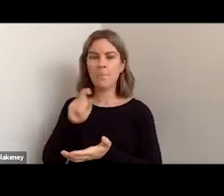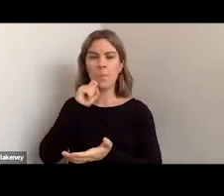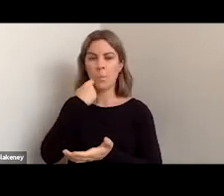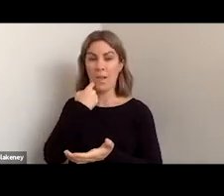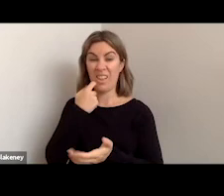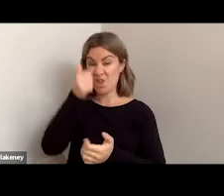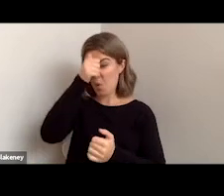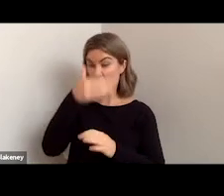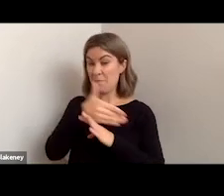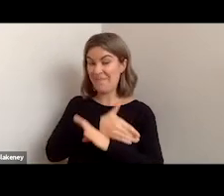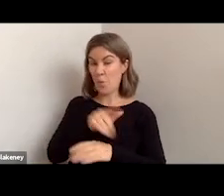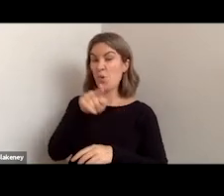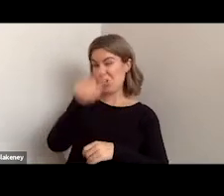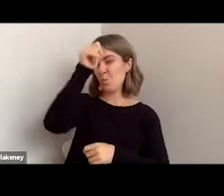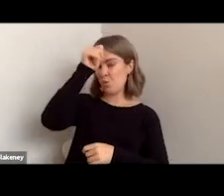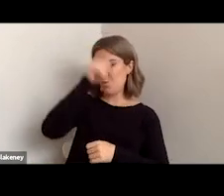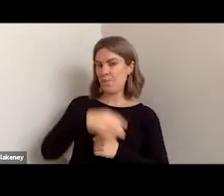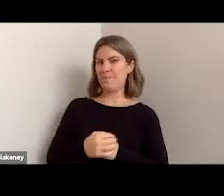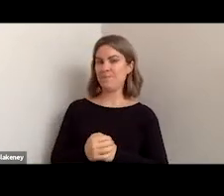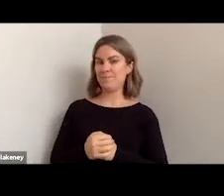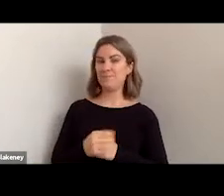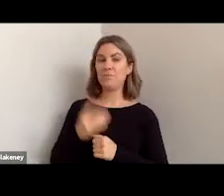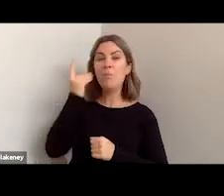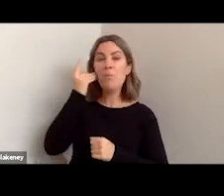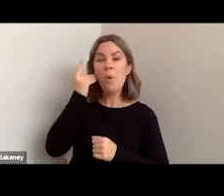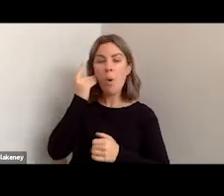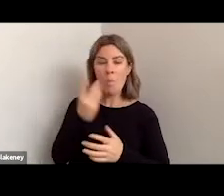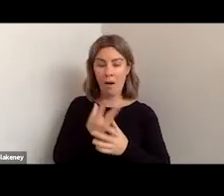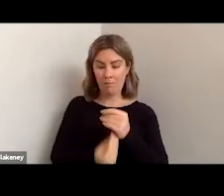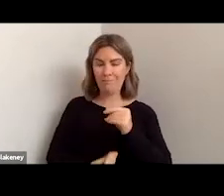data set, that simply means that if you and all your mates are at a pub